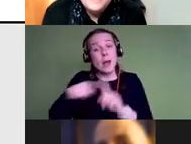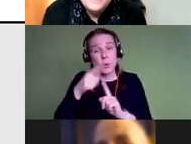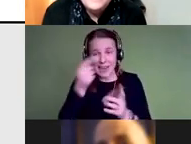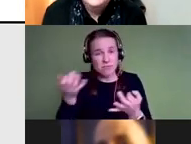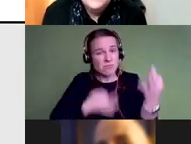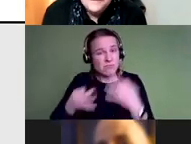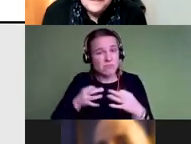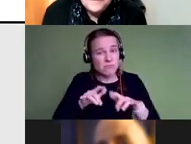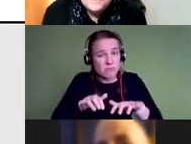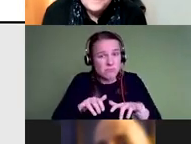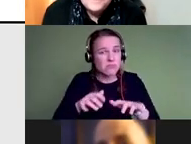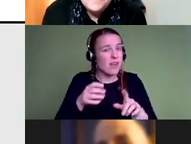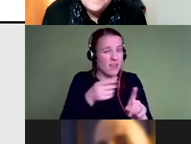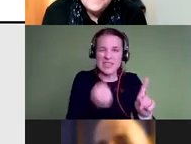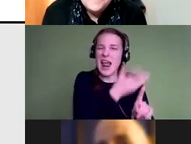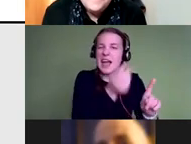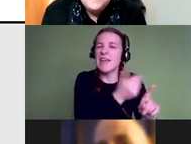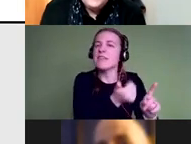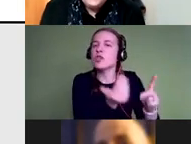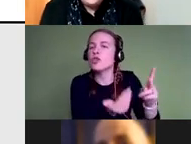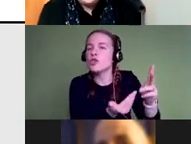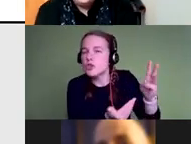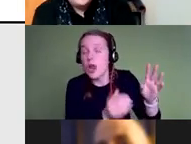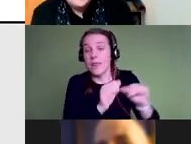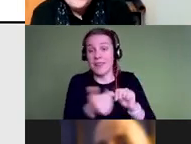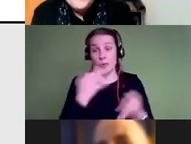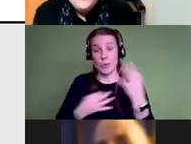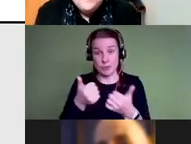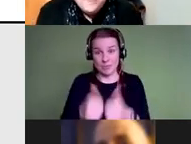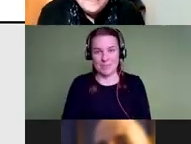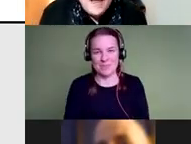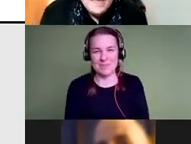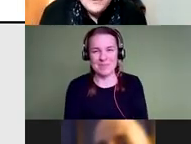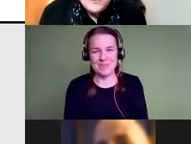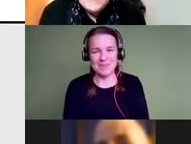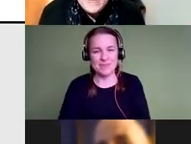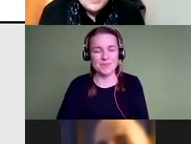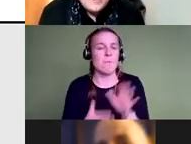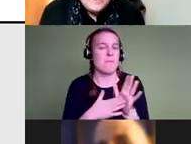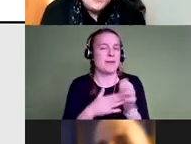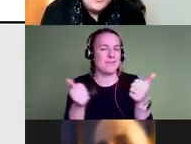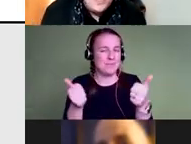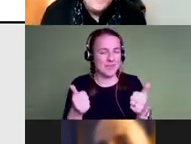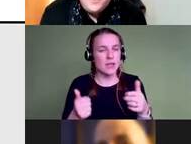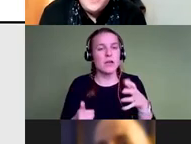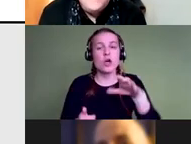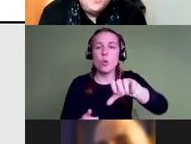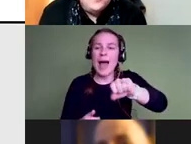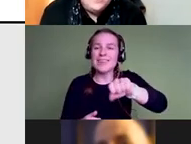the chat box while you are finishing the next couple of slides and the can make sure no one leaves hungry for